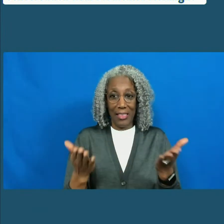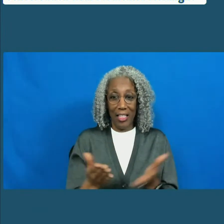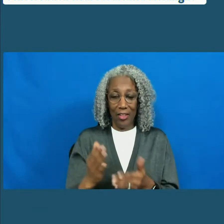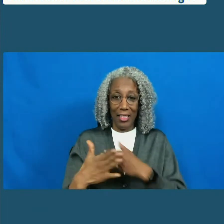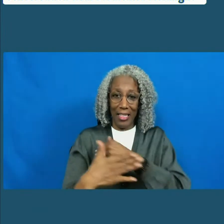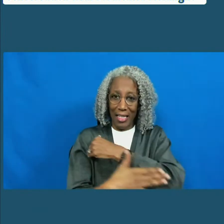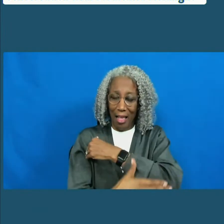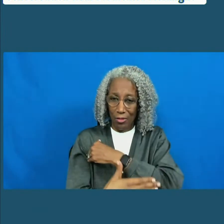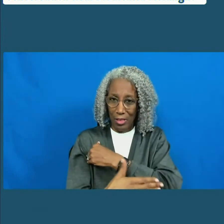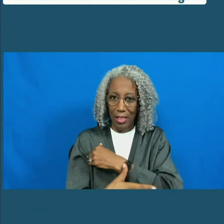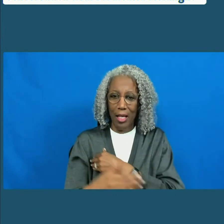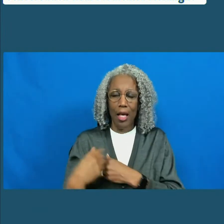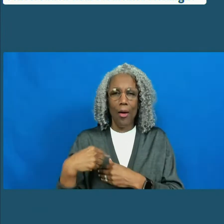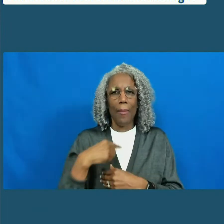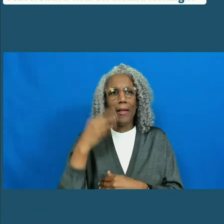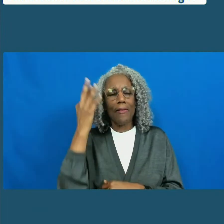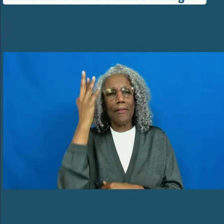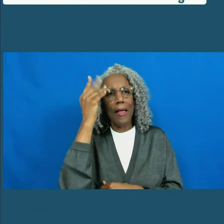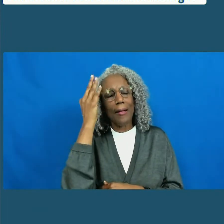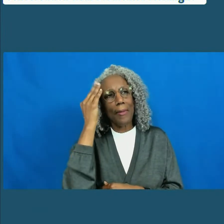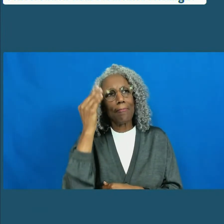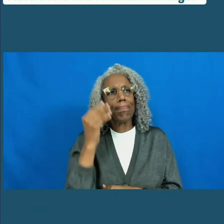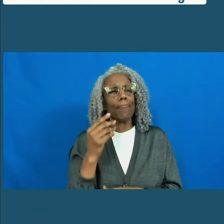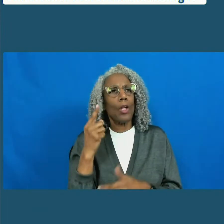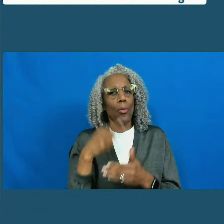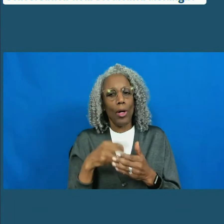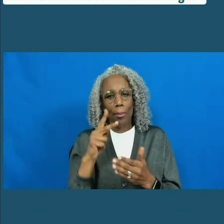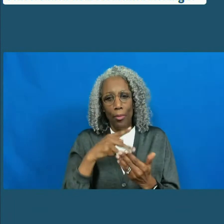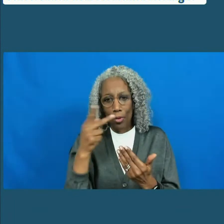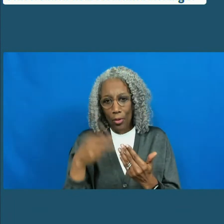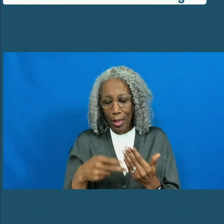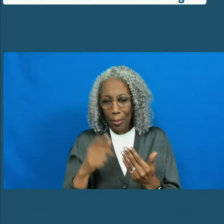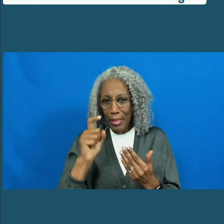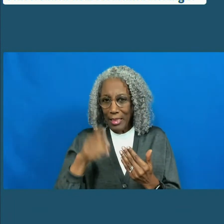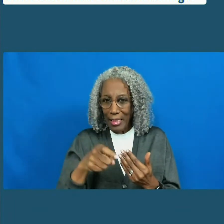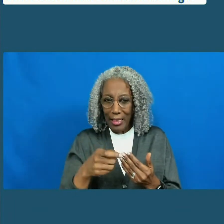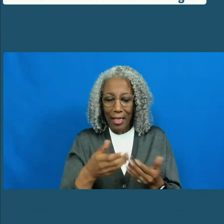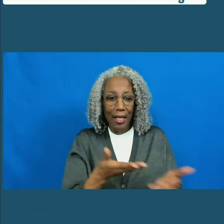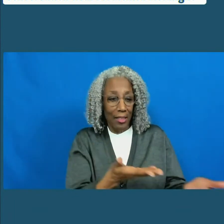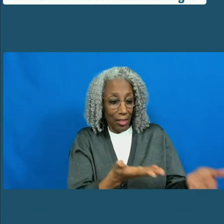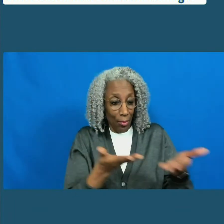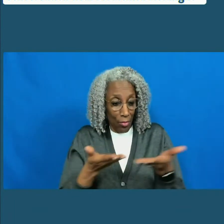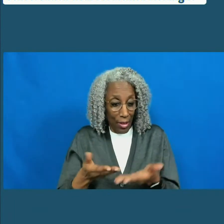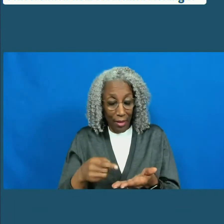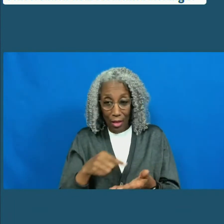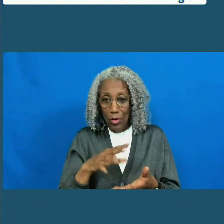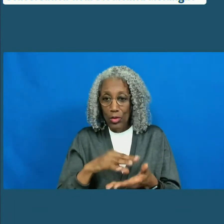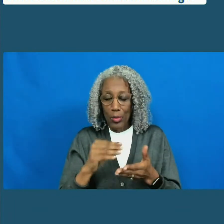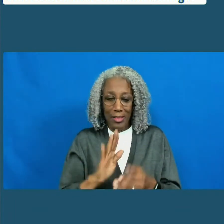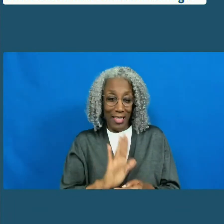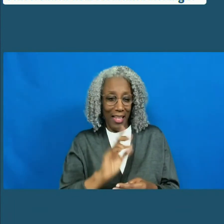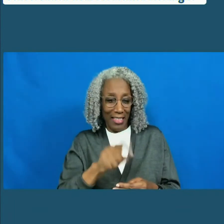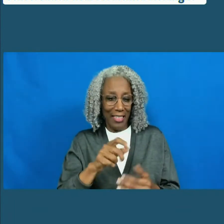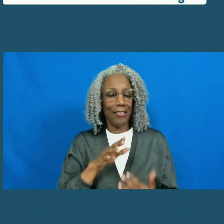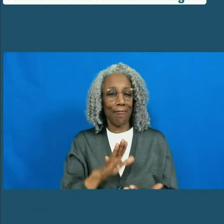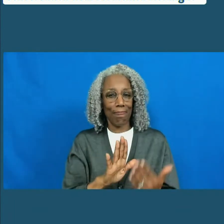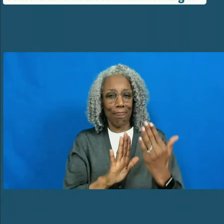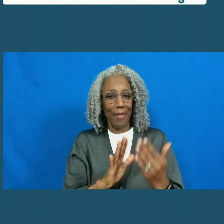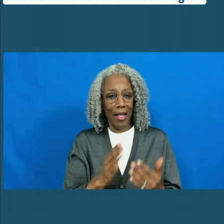this is an increasing population of students coming into our county. We've been very, um thoughtful about what initiatives do we need to have